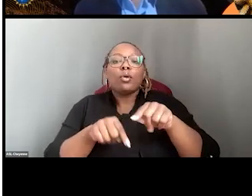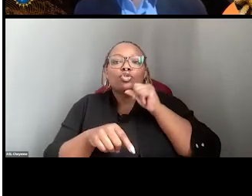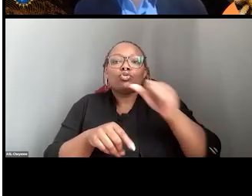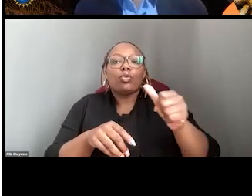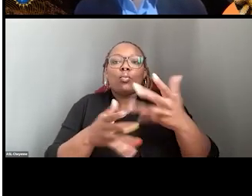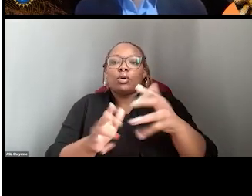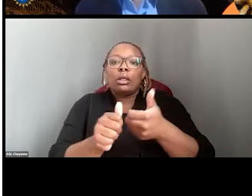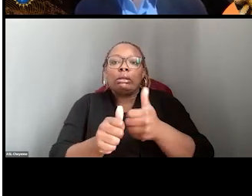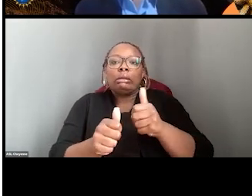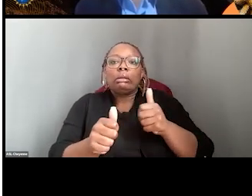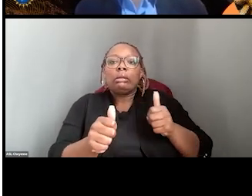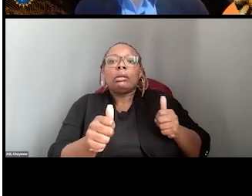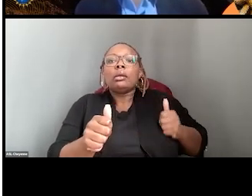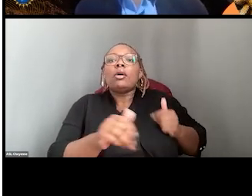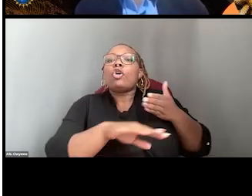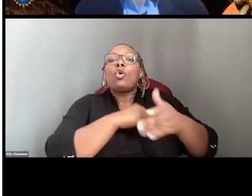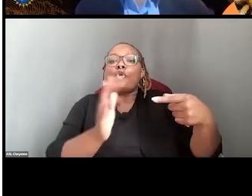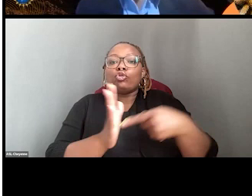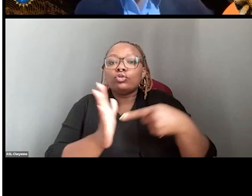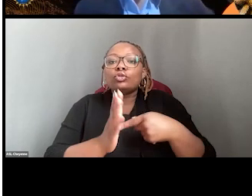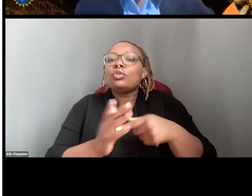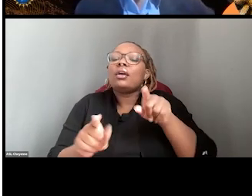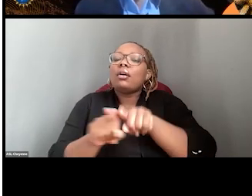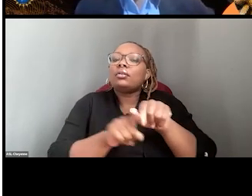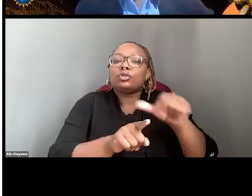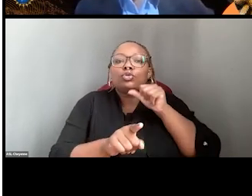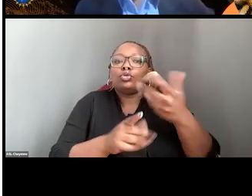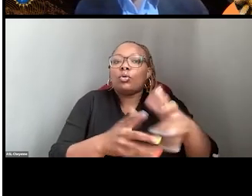and you certainly don't want them to be overdue one year after the end of date of the award.